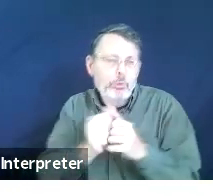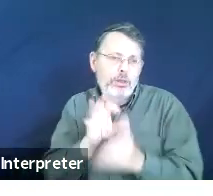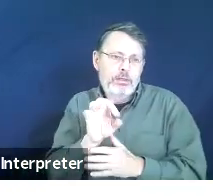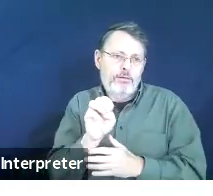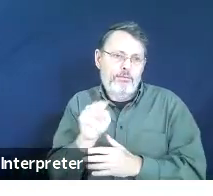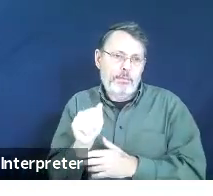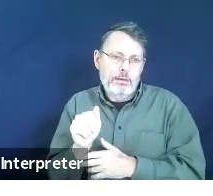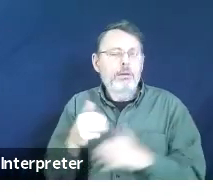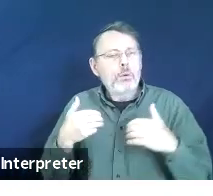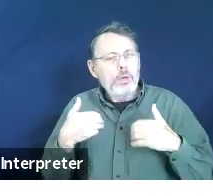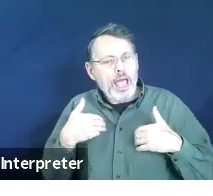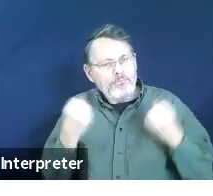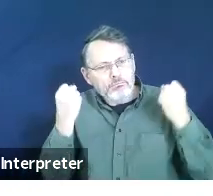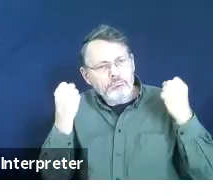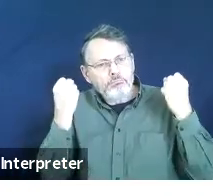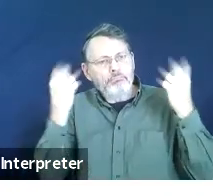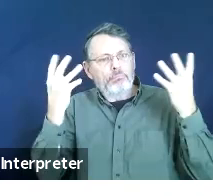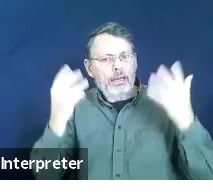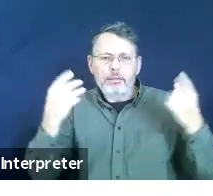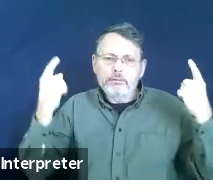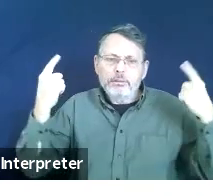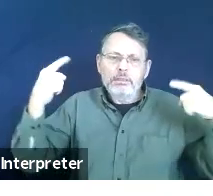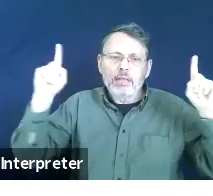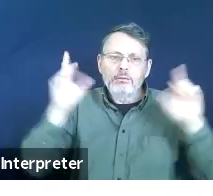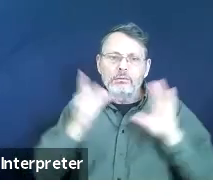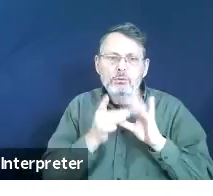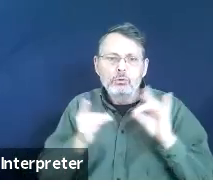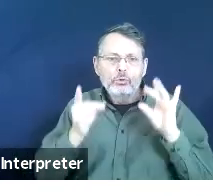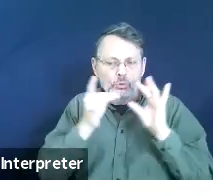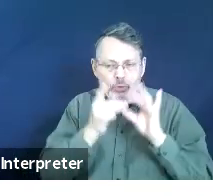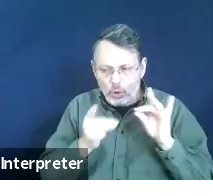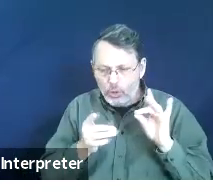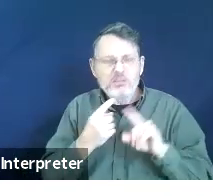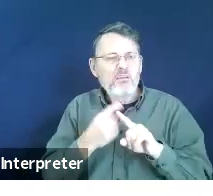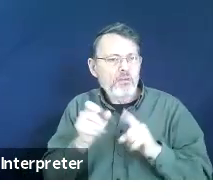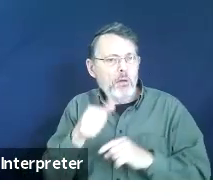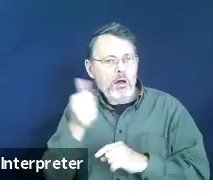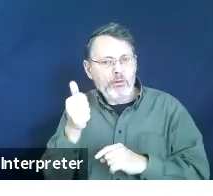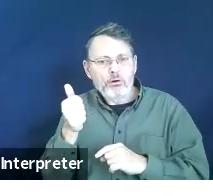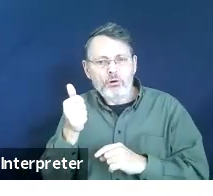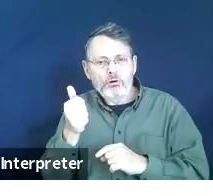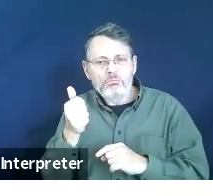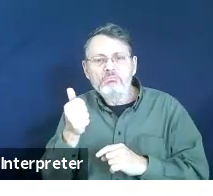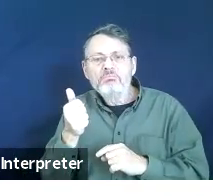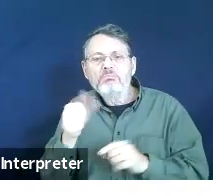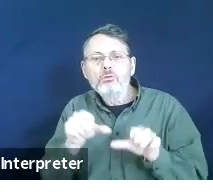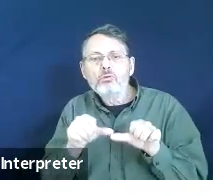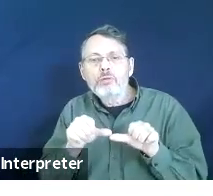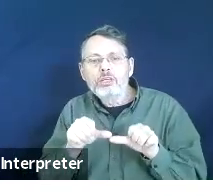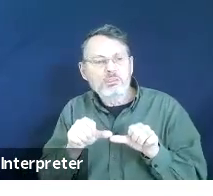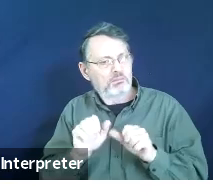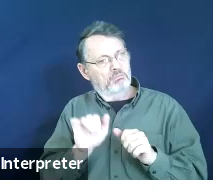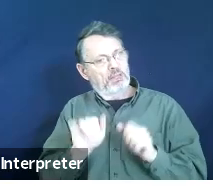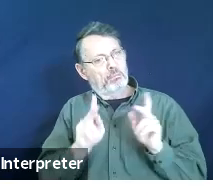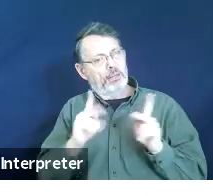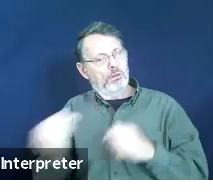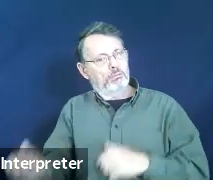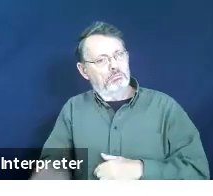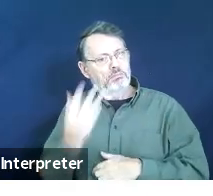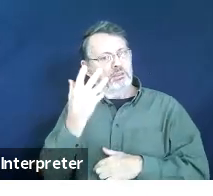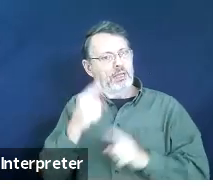number of different success stories from other regions that people kind of sent up to me. So